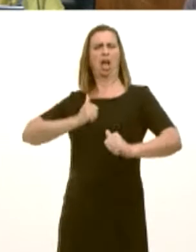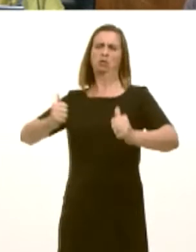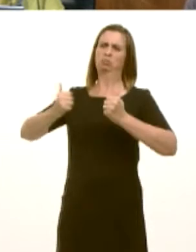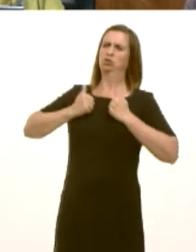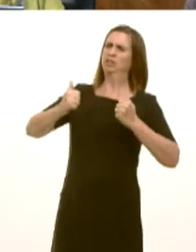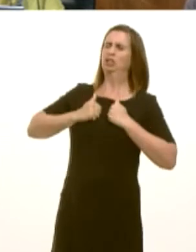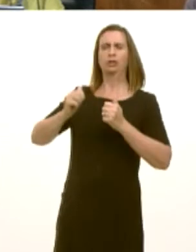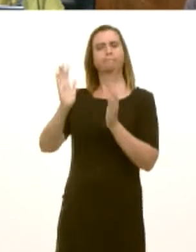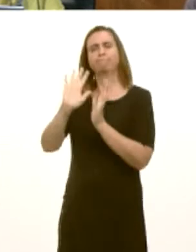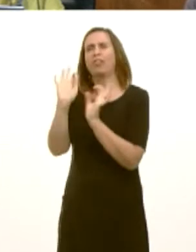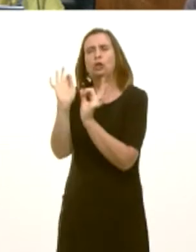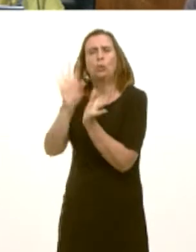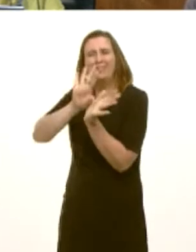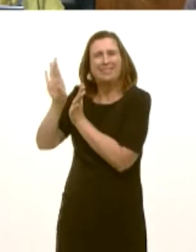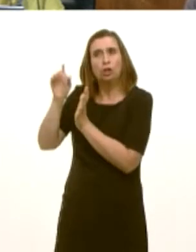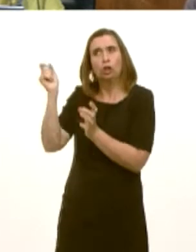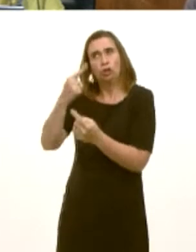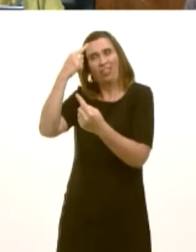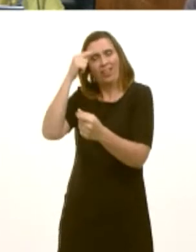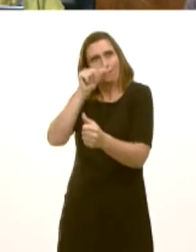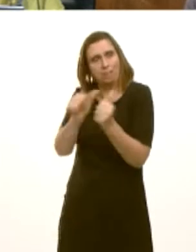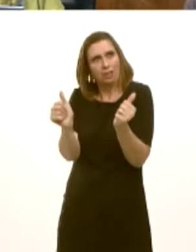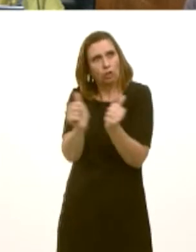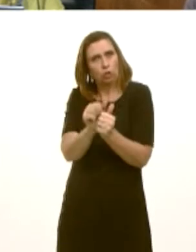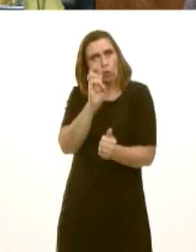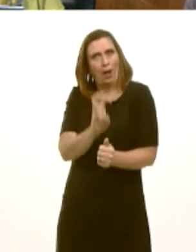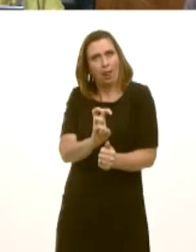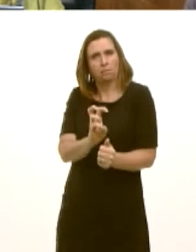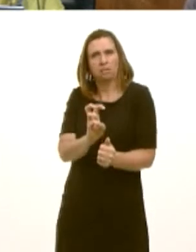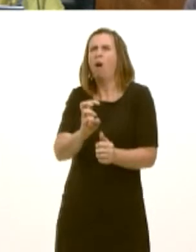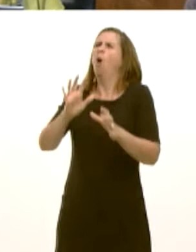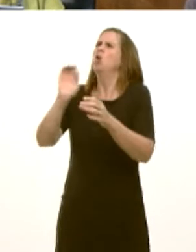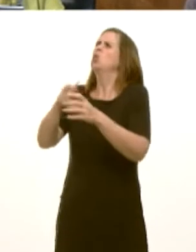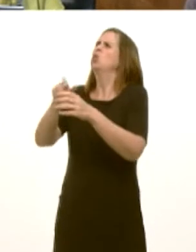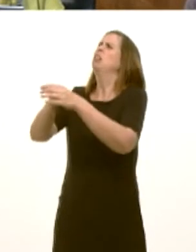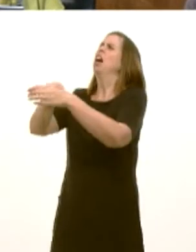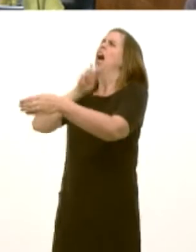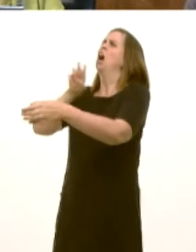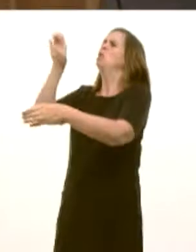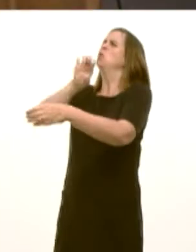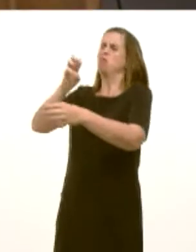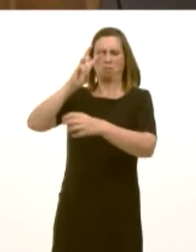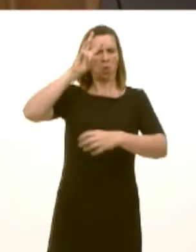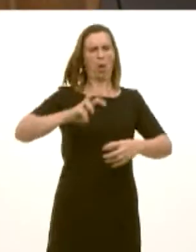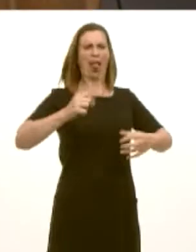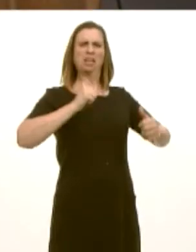It should be determined according to what is best for Wales. It is in Walesís interest to remain a member of the two unions that we are a member of.